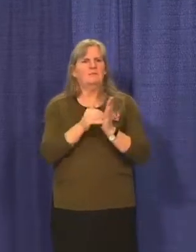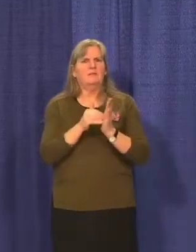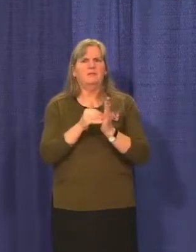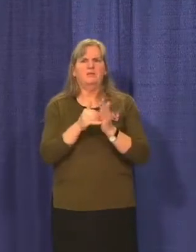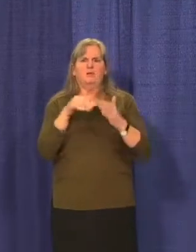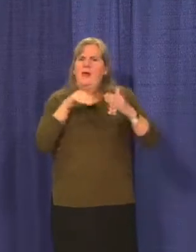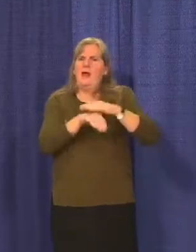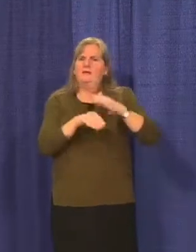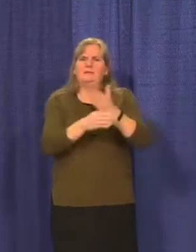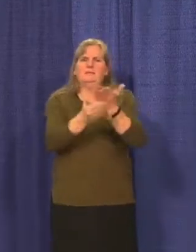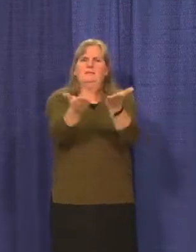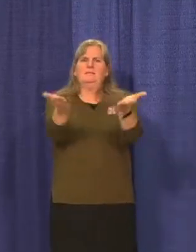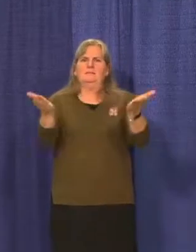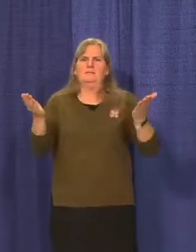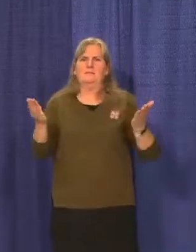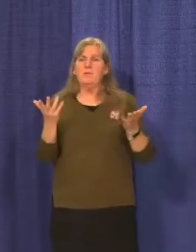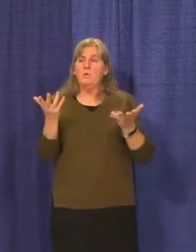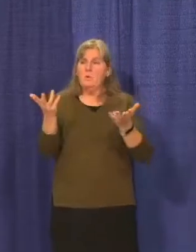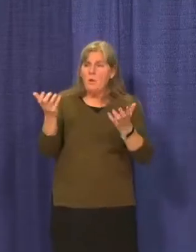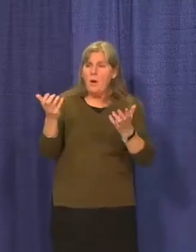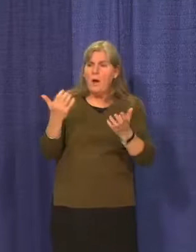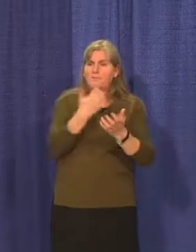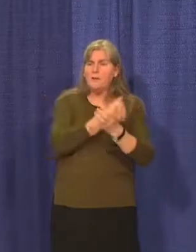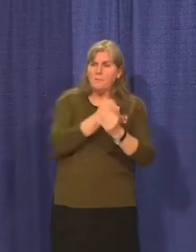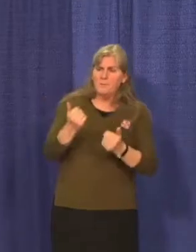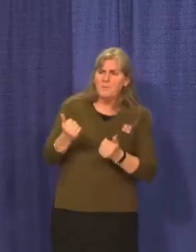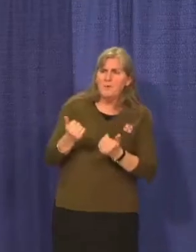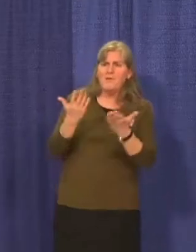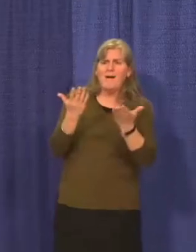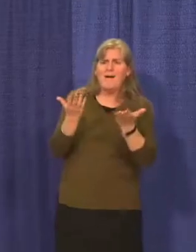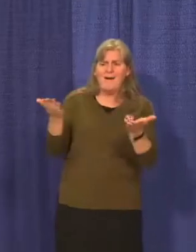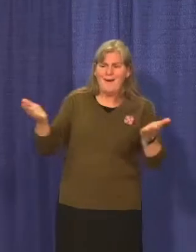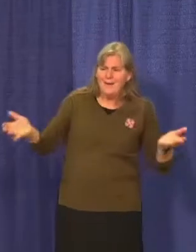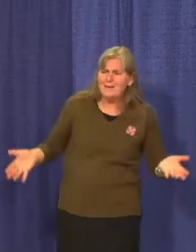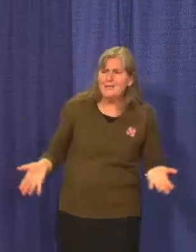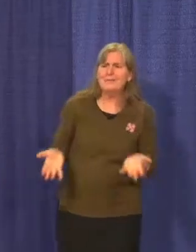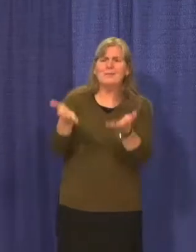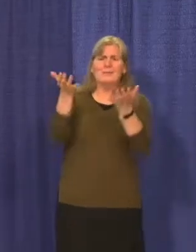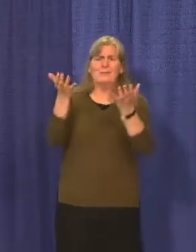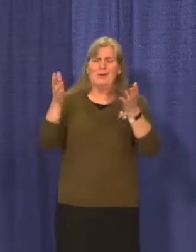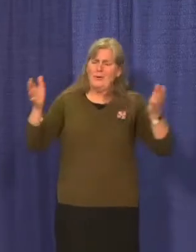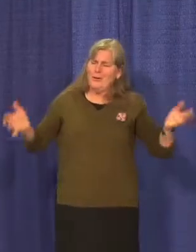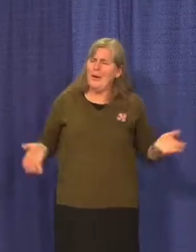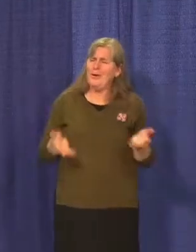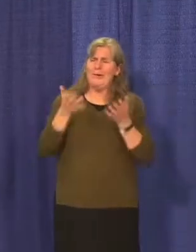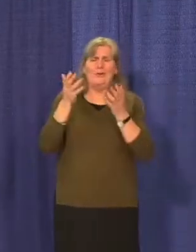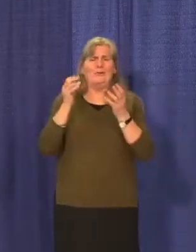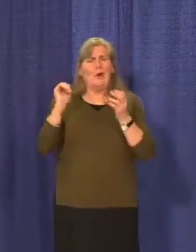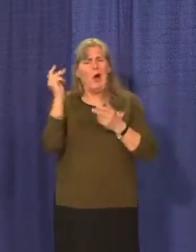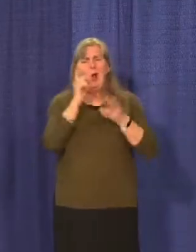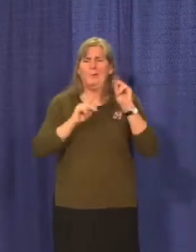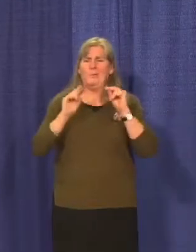get vaccinated. And we want everybody in the community to get vaccinated, so